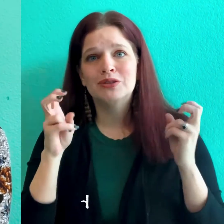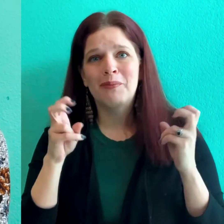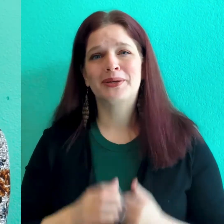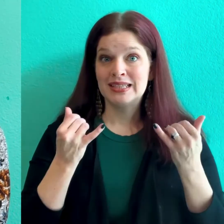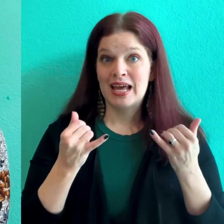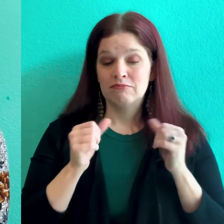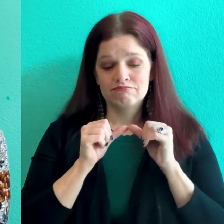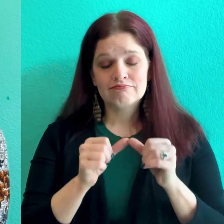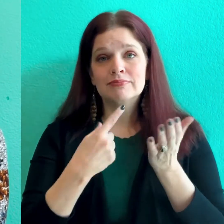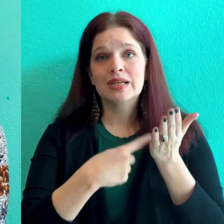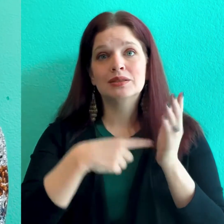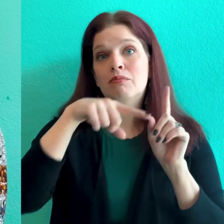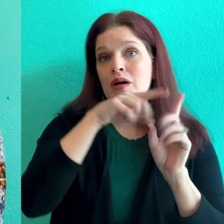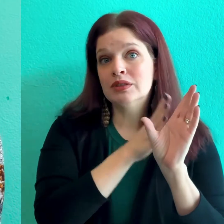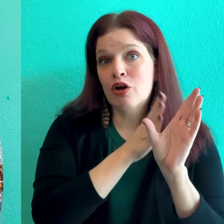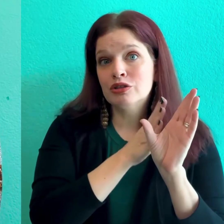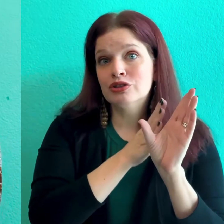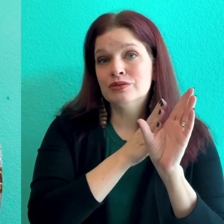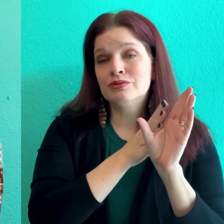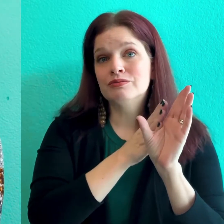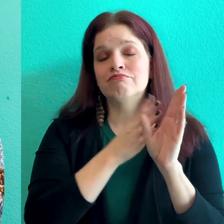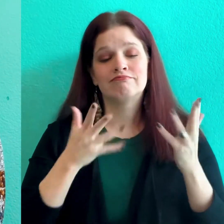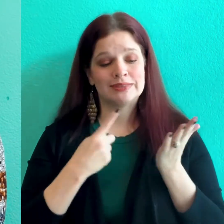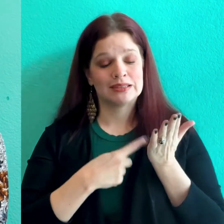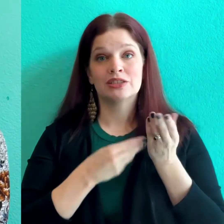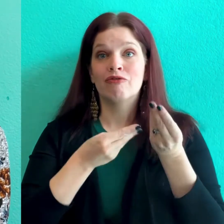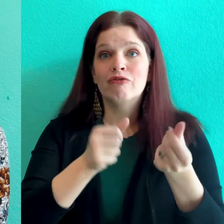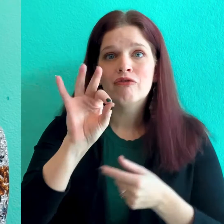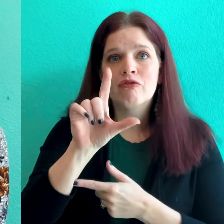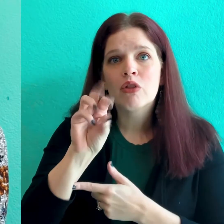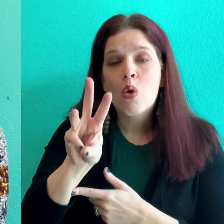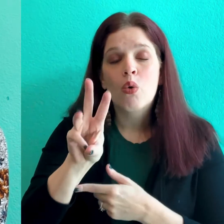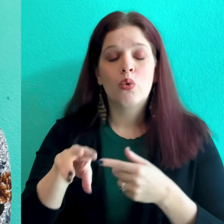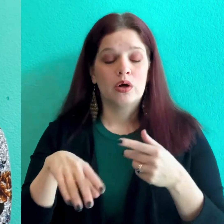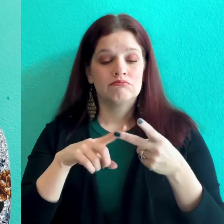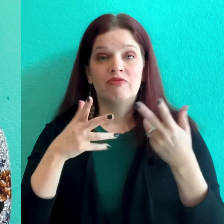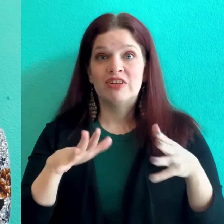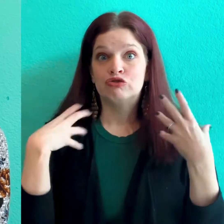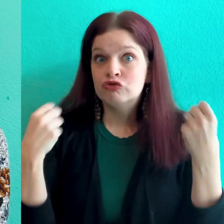Today we're continuing our positive psychology series. We've talked about flow, we've talked about strengths.